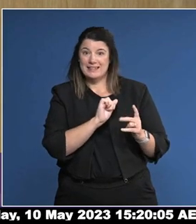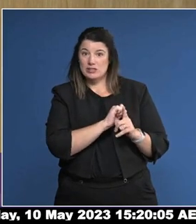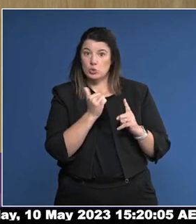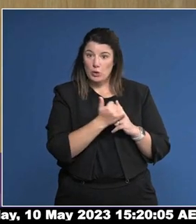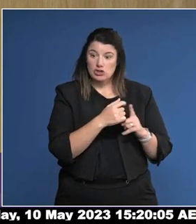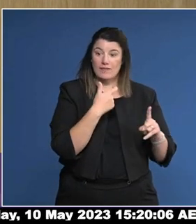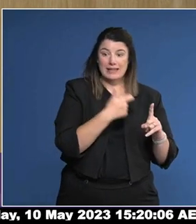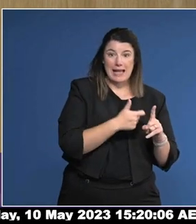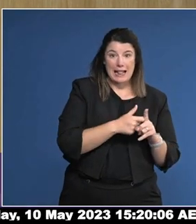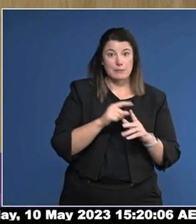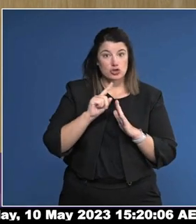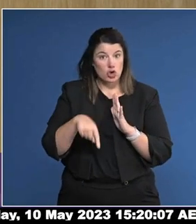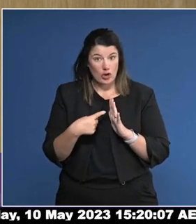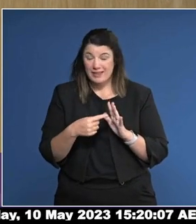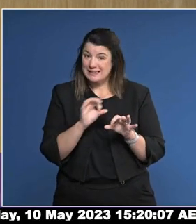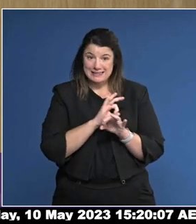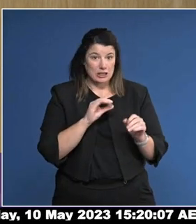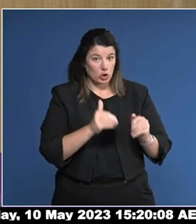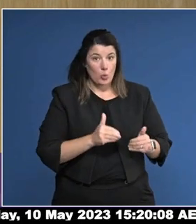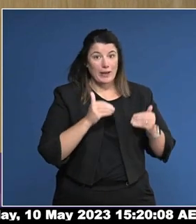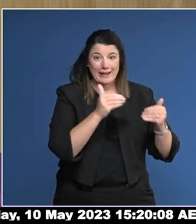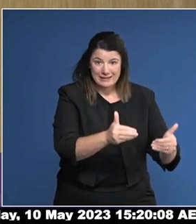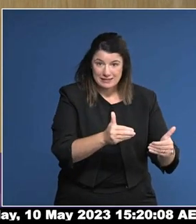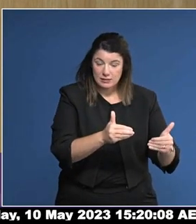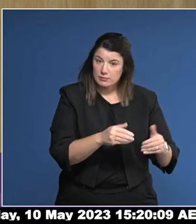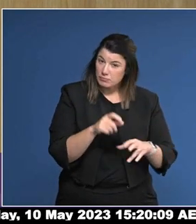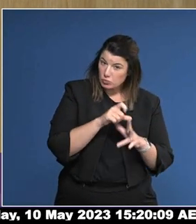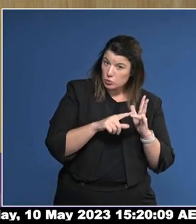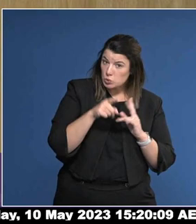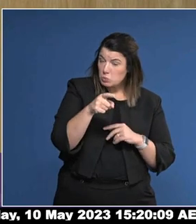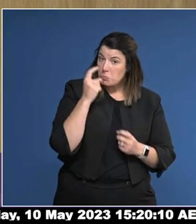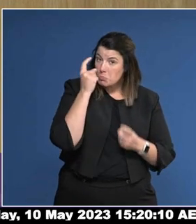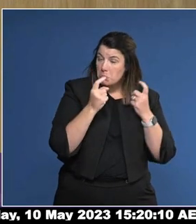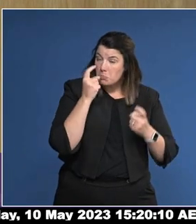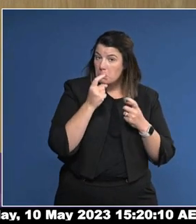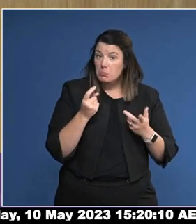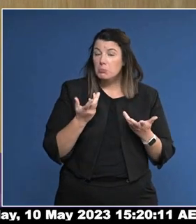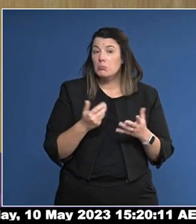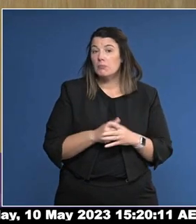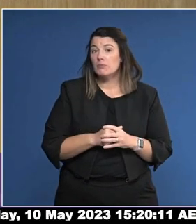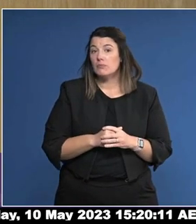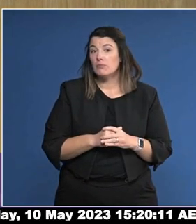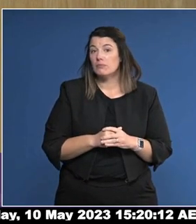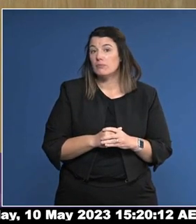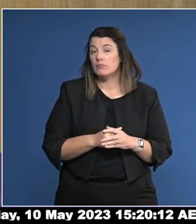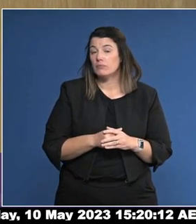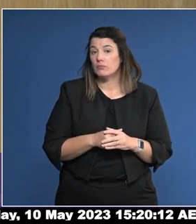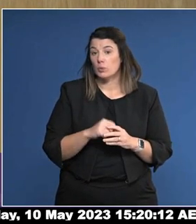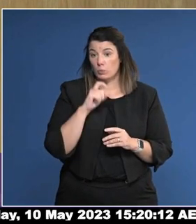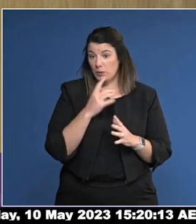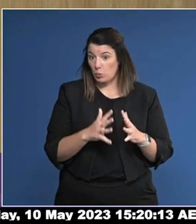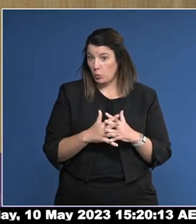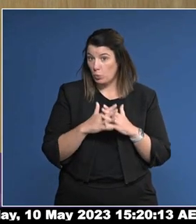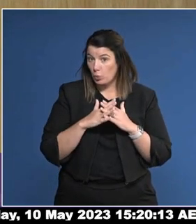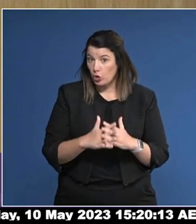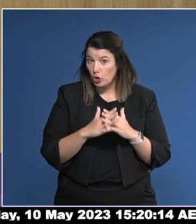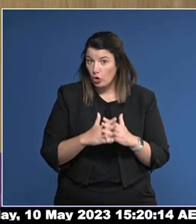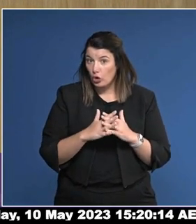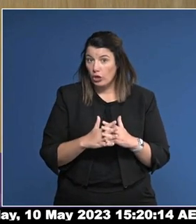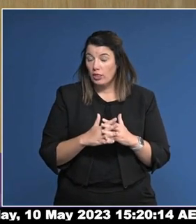Jonathon had not been conducted, do you consider that it would be of benefit to the -